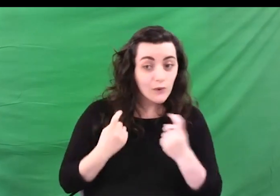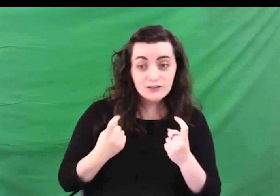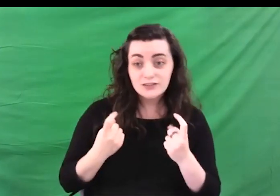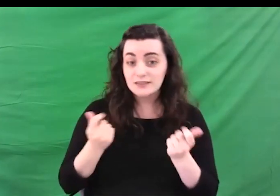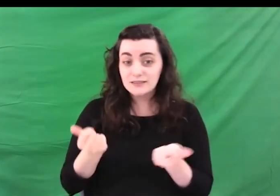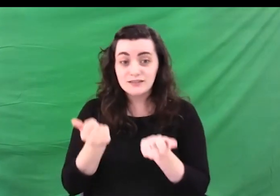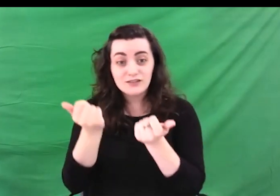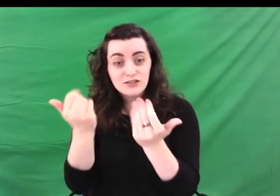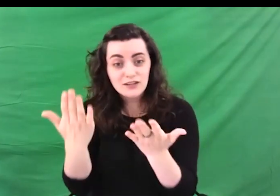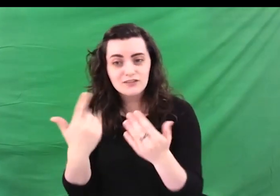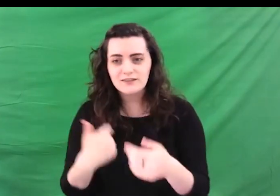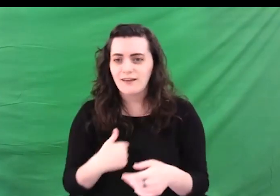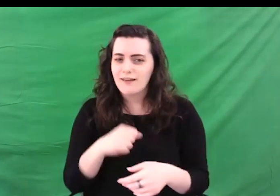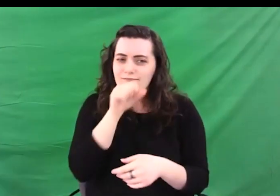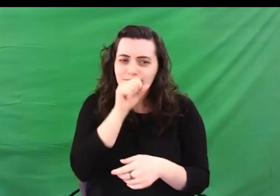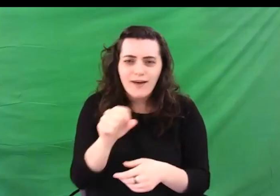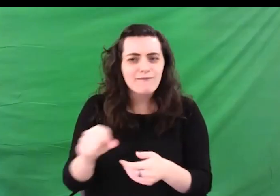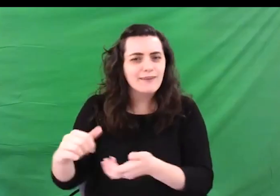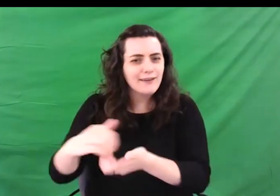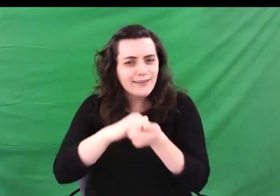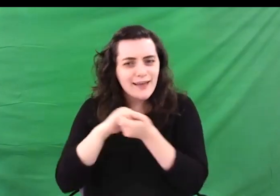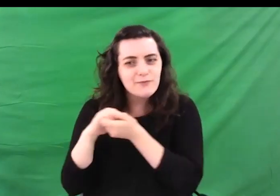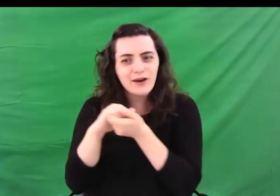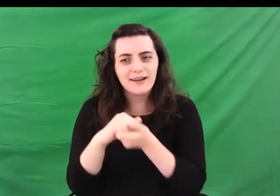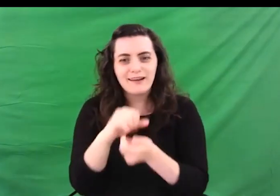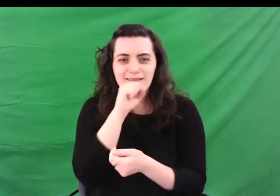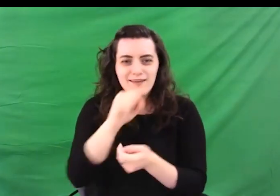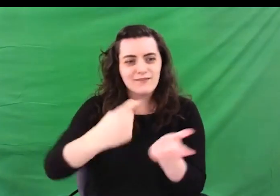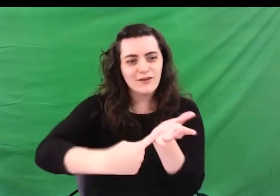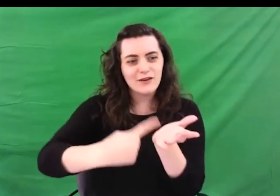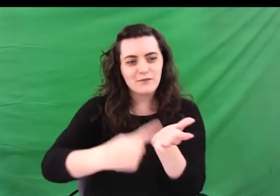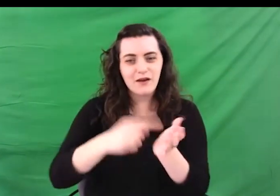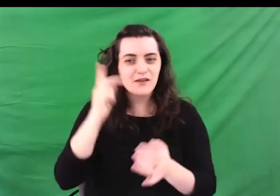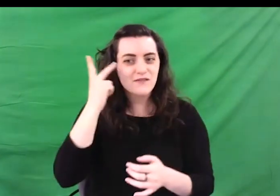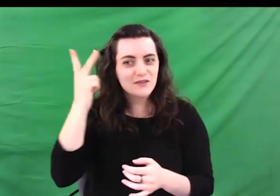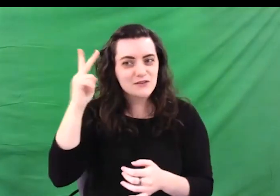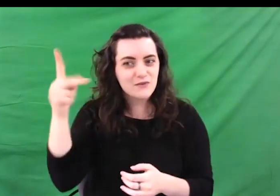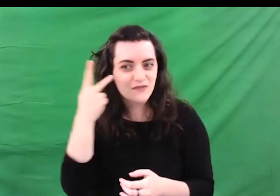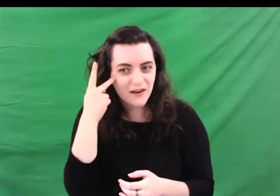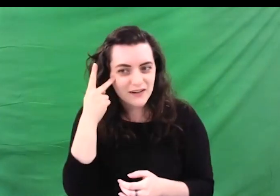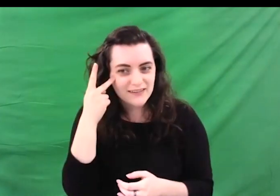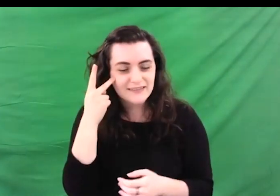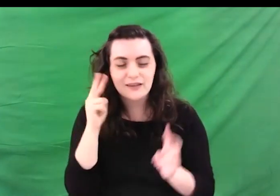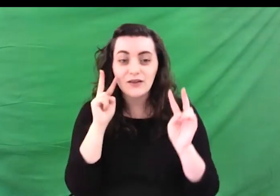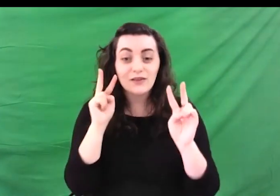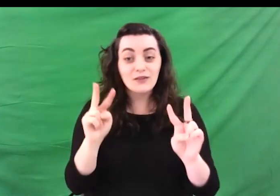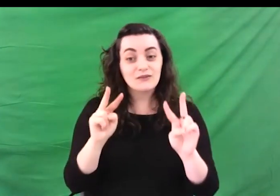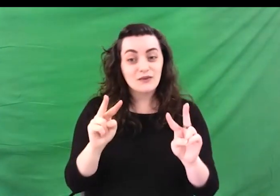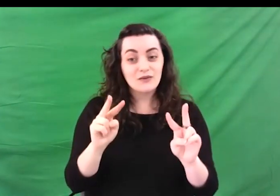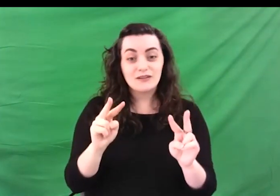I love collaboration. I love talking about visual phonics, and look forward to talking with you more.